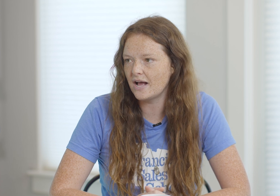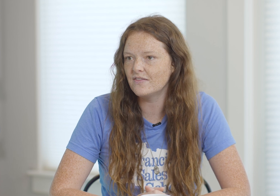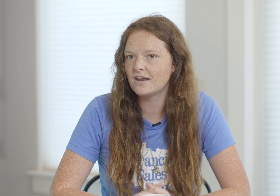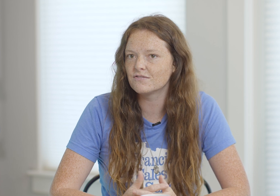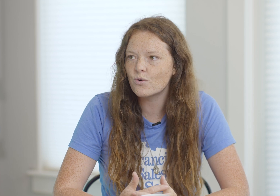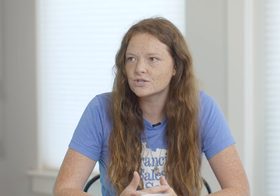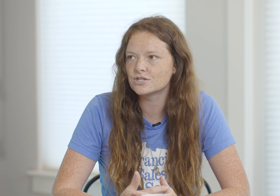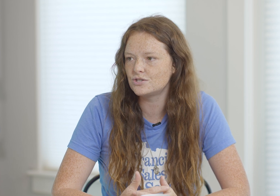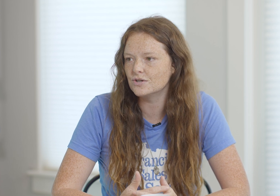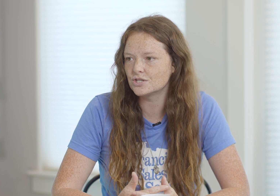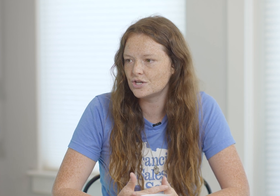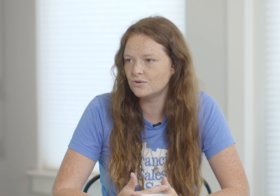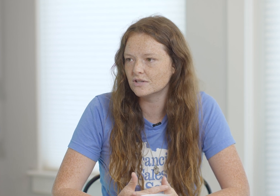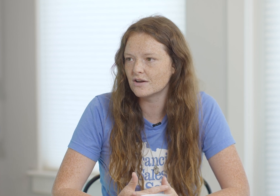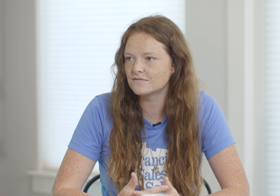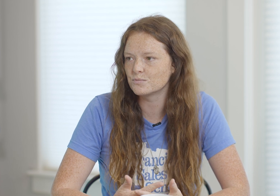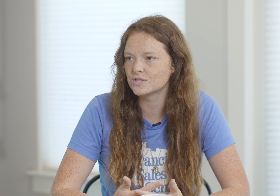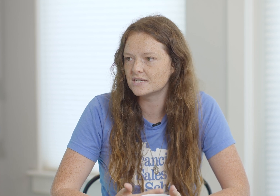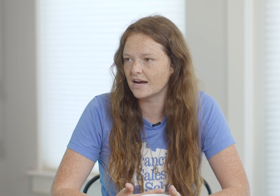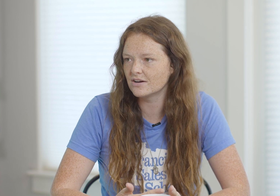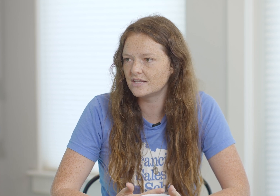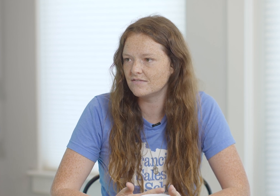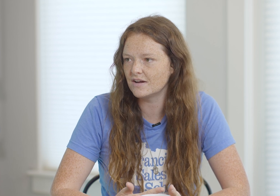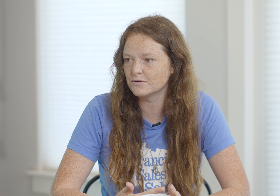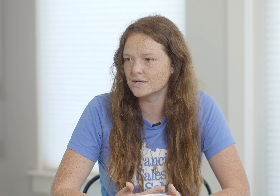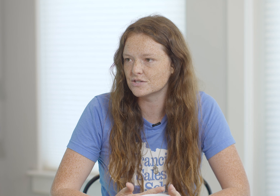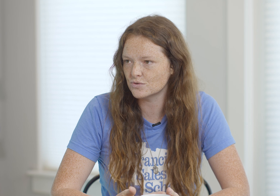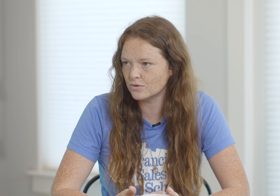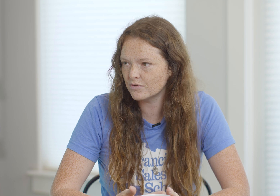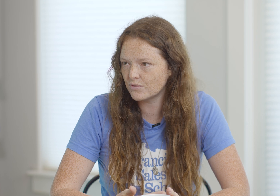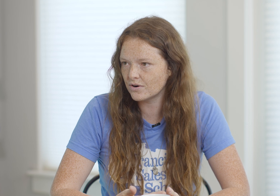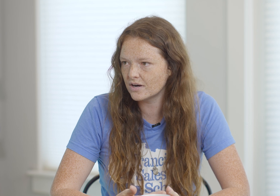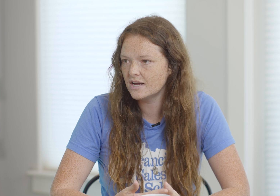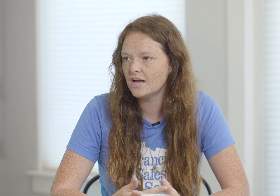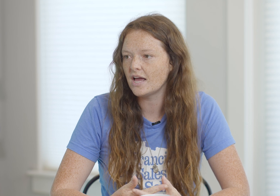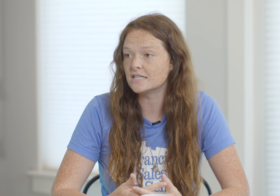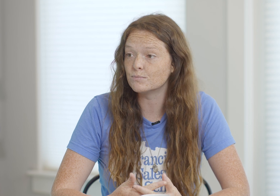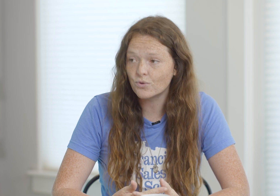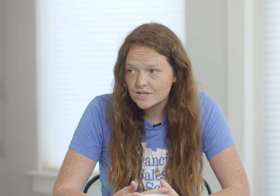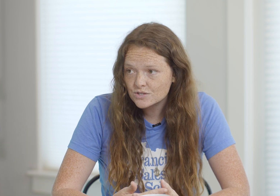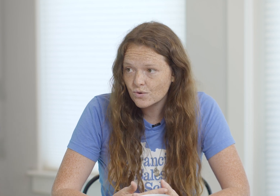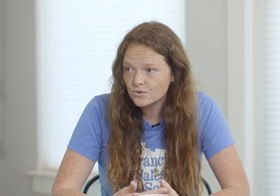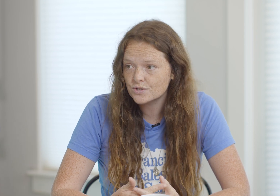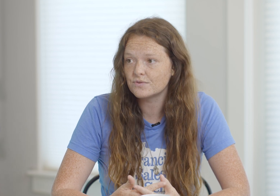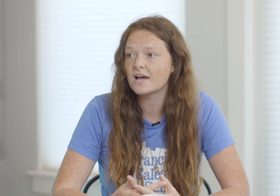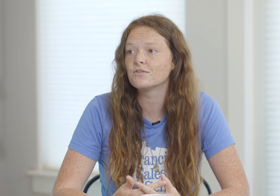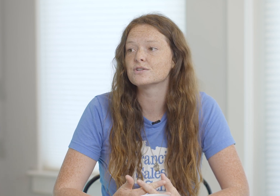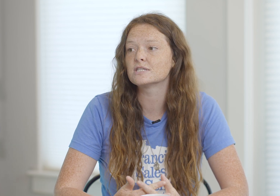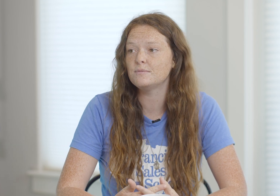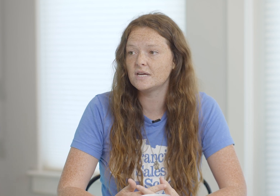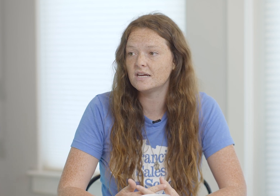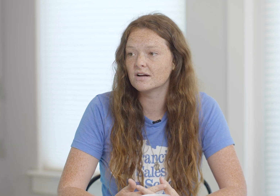And then of course, the students too, a lot of them were scared. They've never been to school before, right? It's a boarding school. So now they're sleeping here.